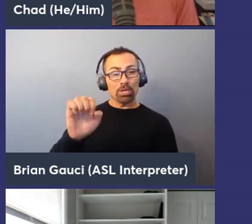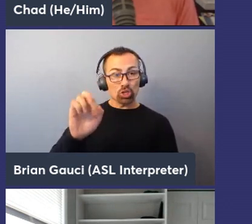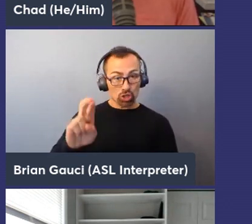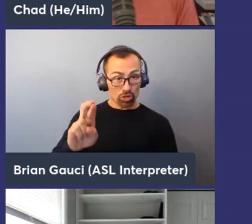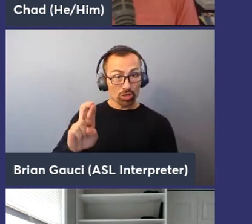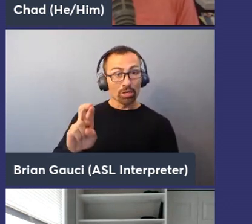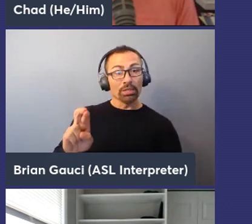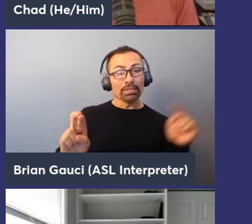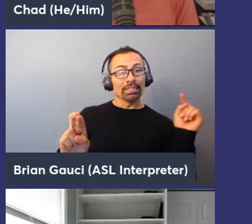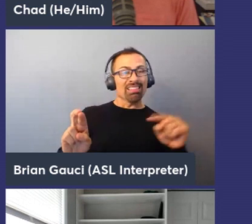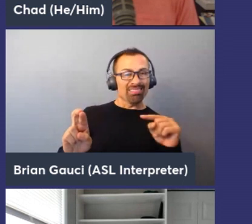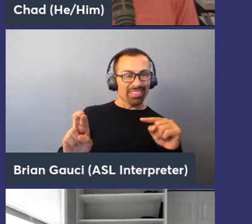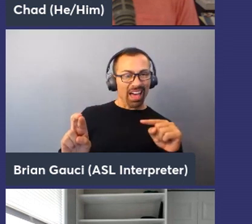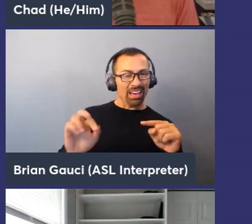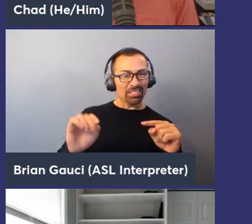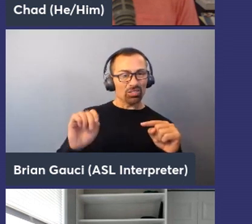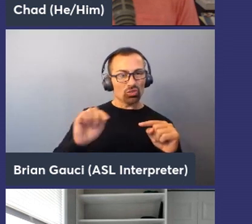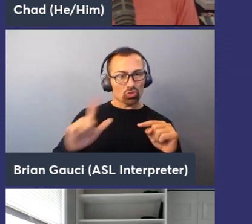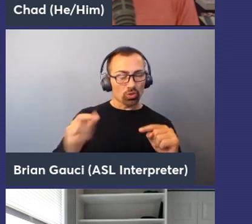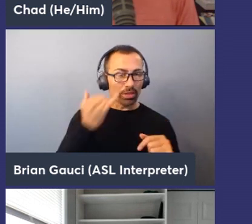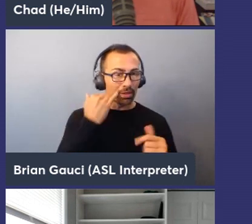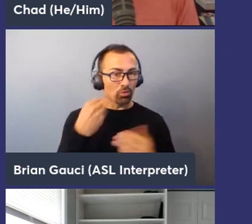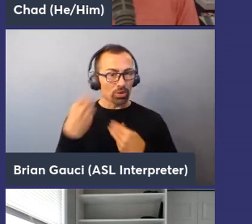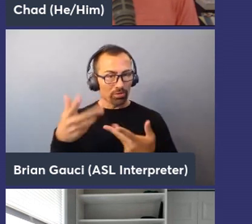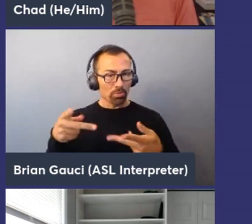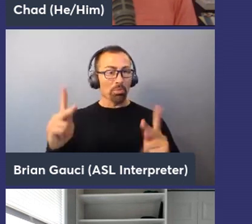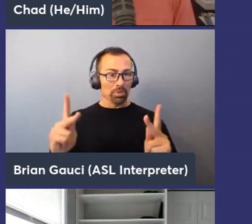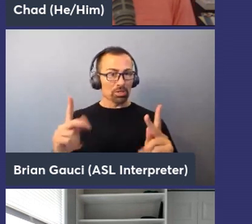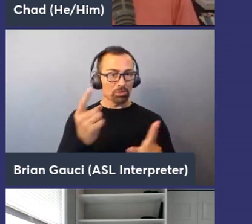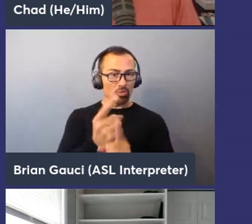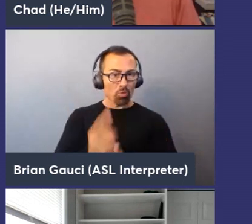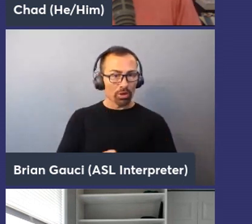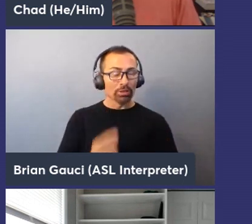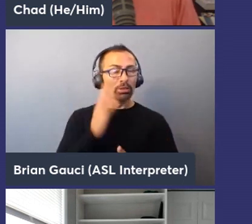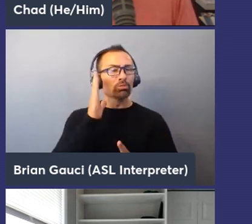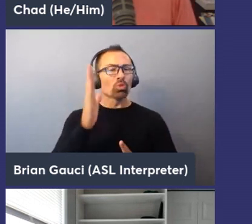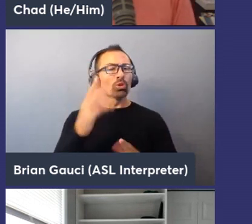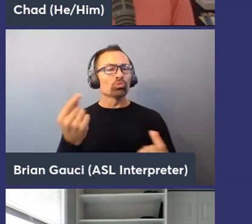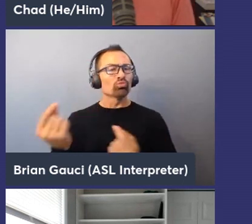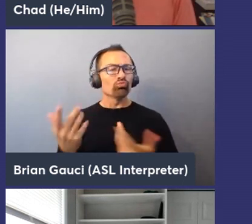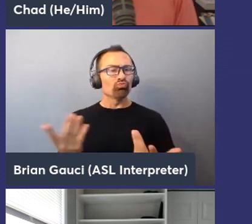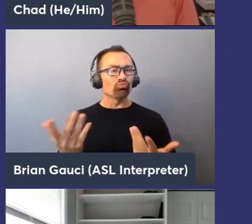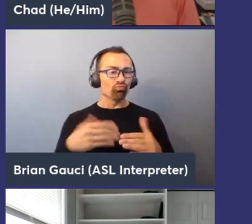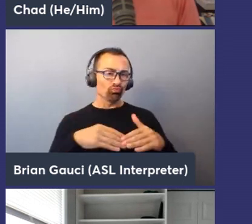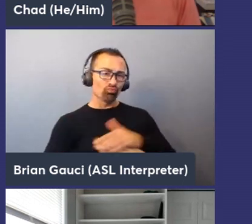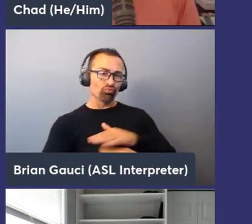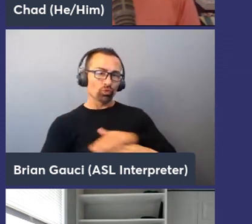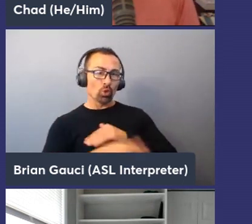assuming you give it the appropriate permissions, it'll go in and scan your account and generate a graph